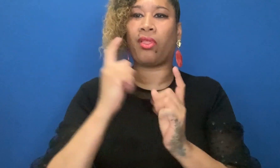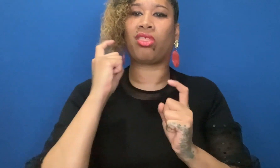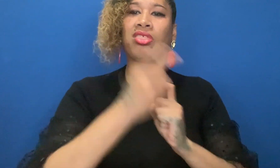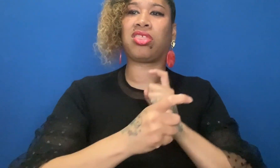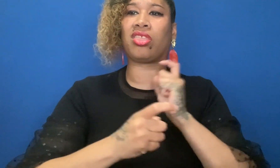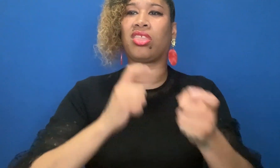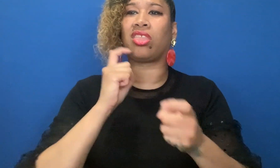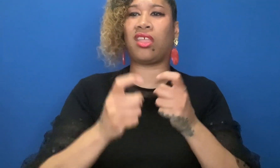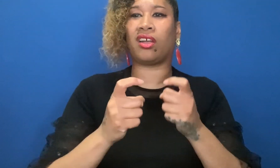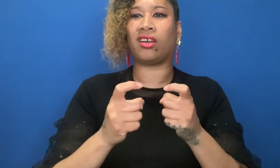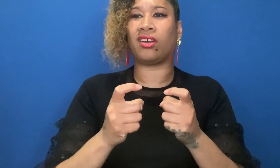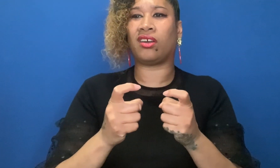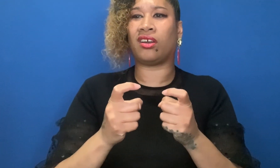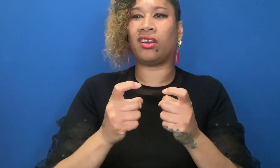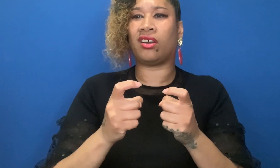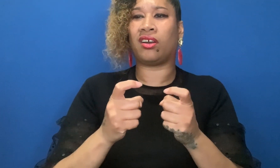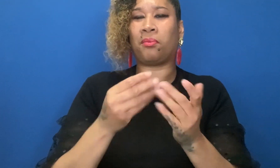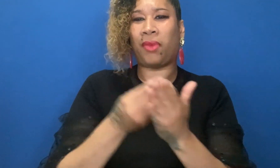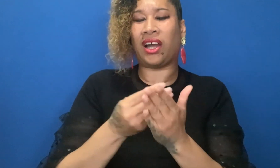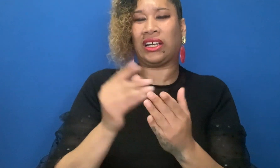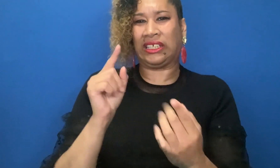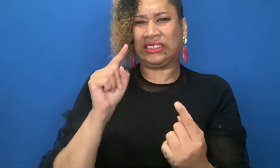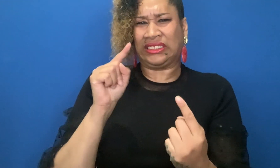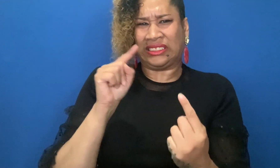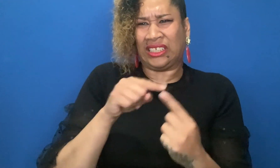Stop handing out money